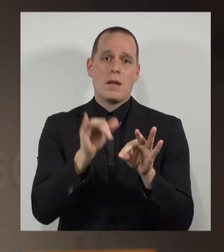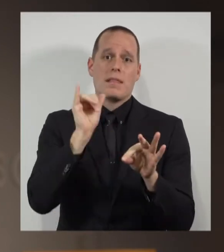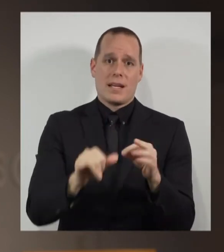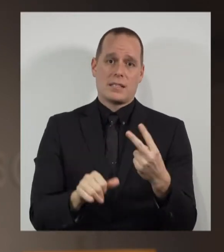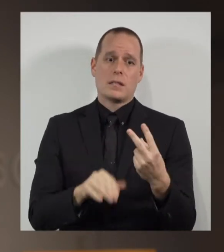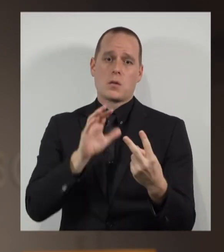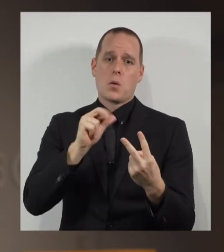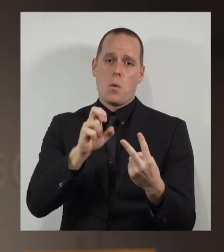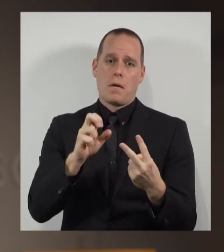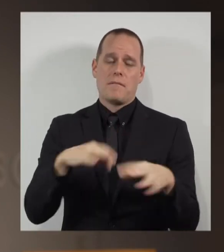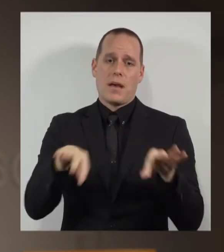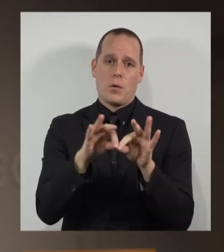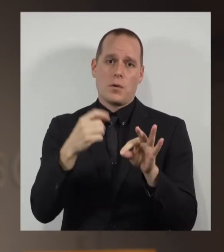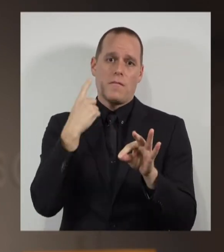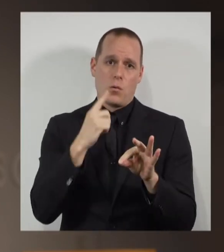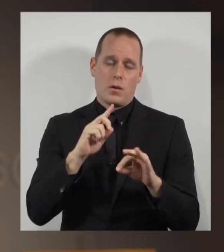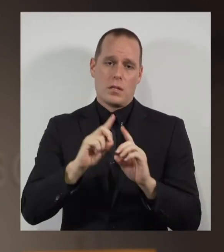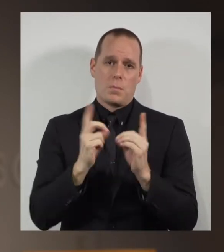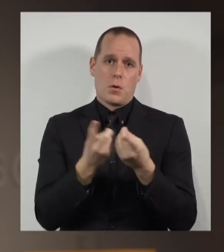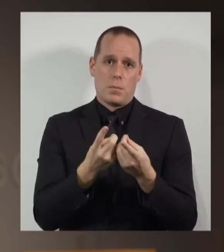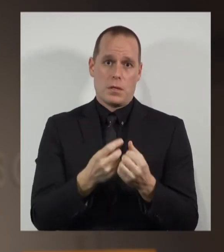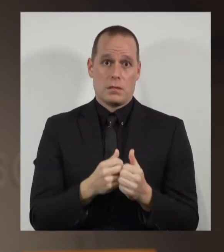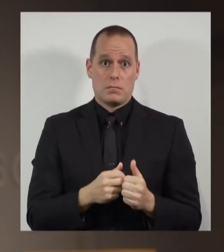you know, are core values for the Department.